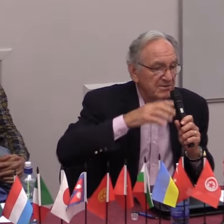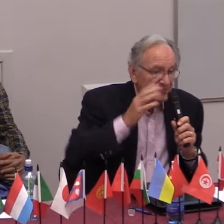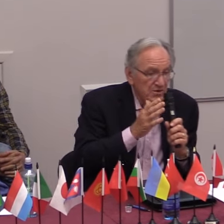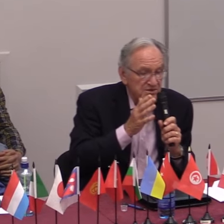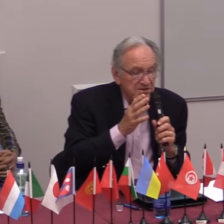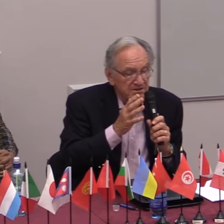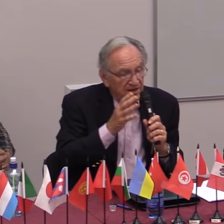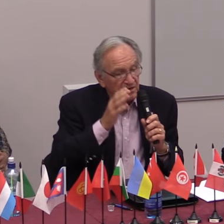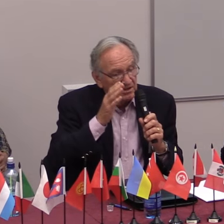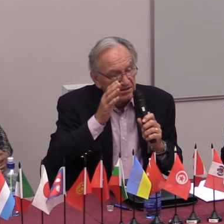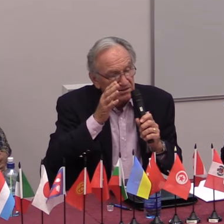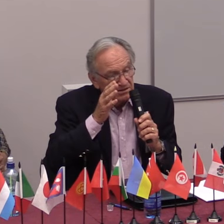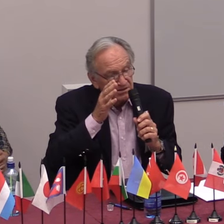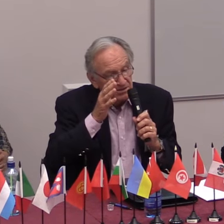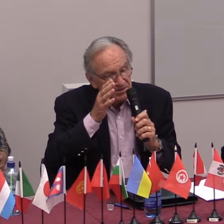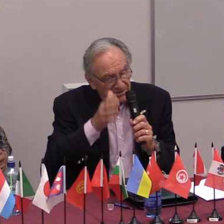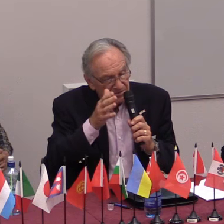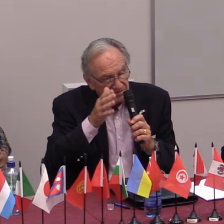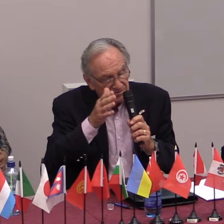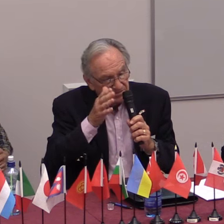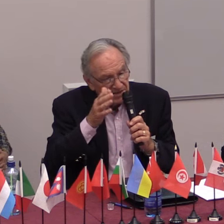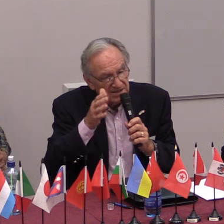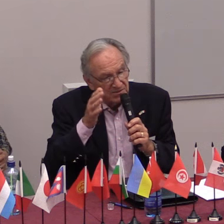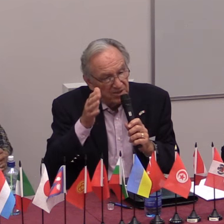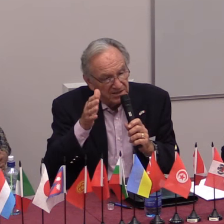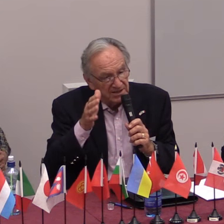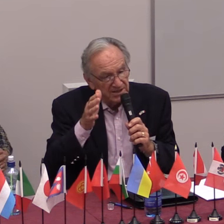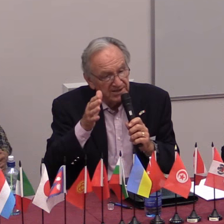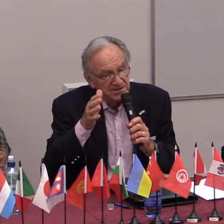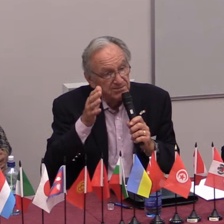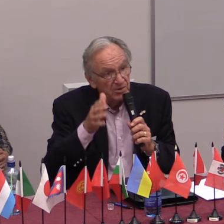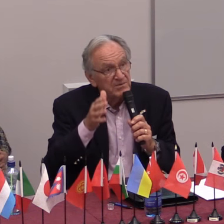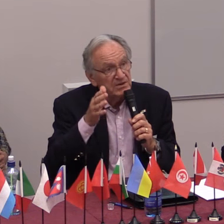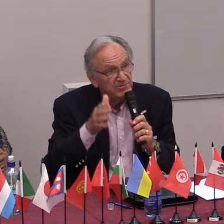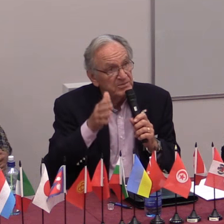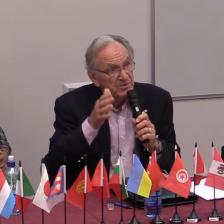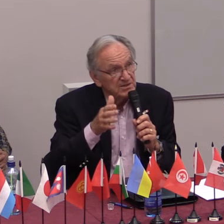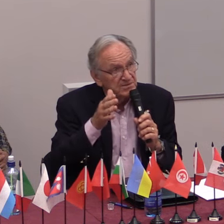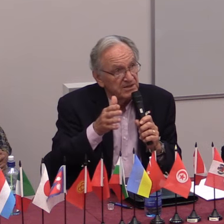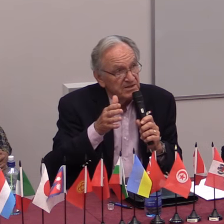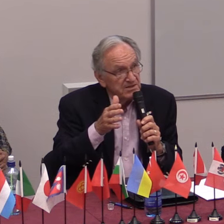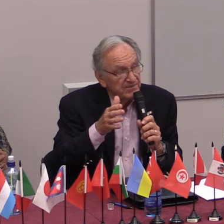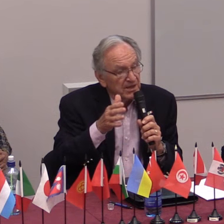so I'm focused now on certain, basically one thing, that's employment of people with disabilities,